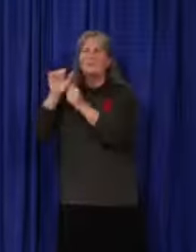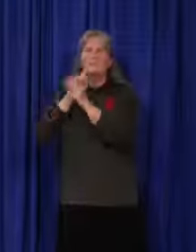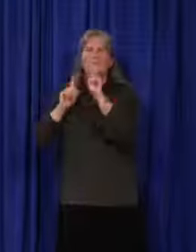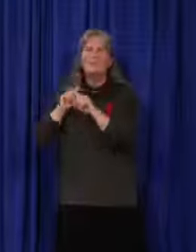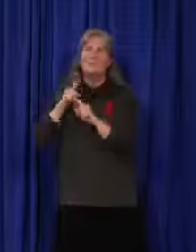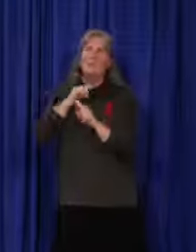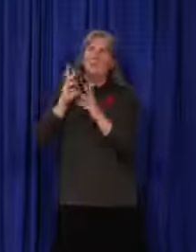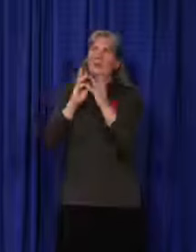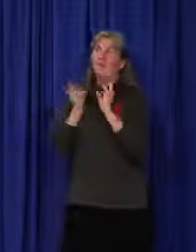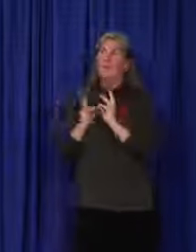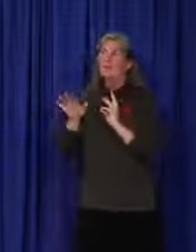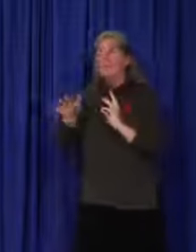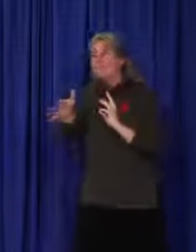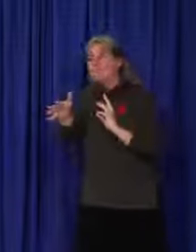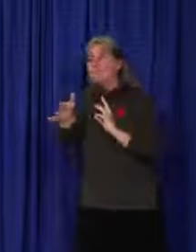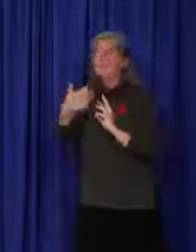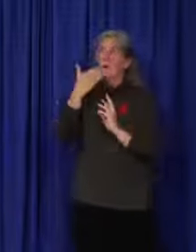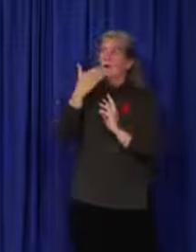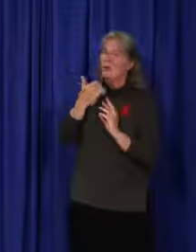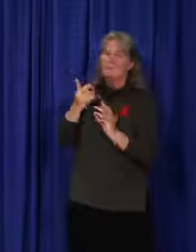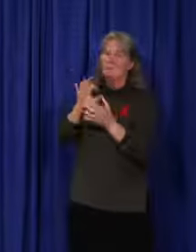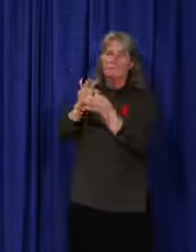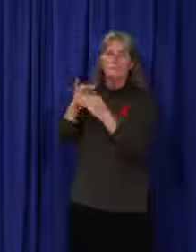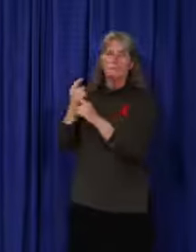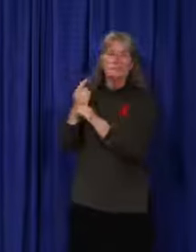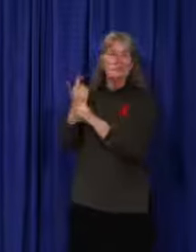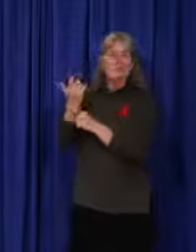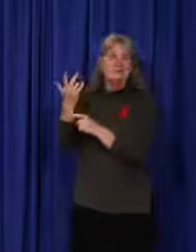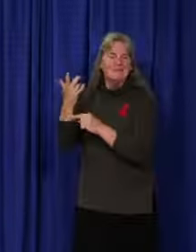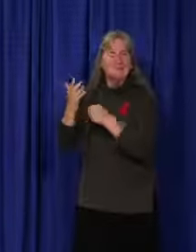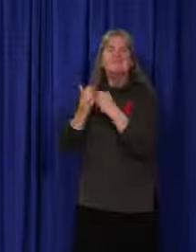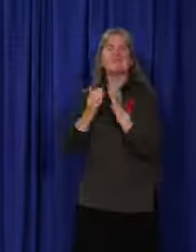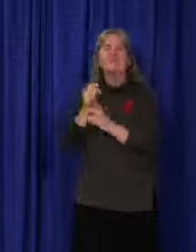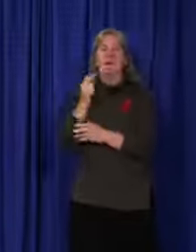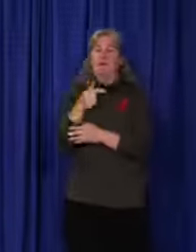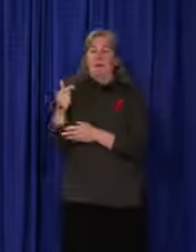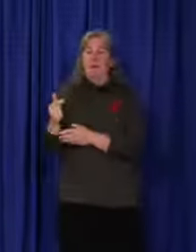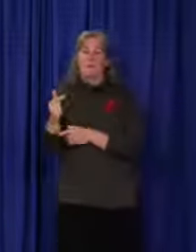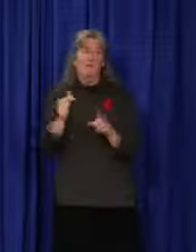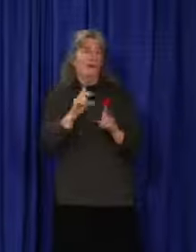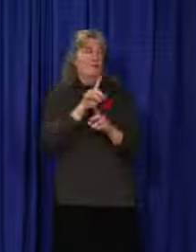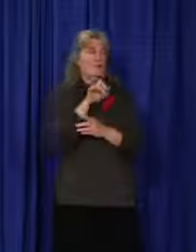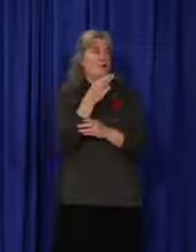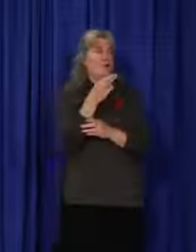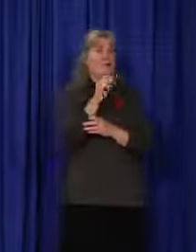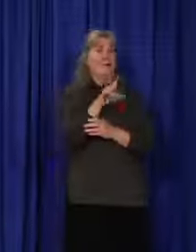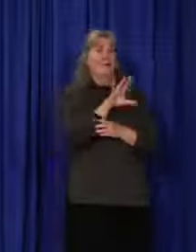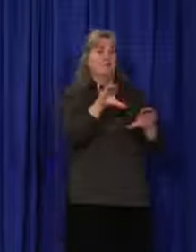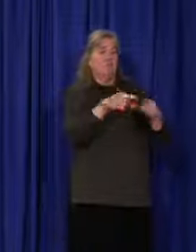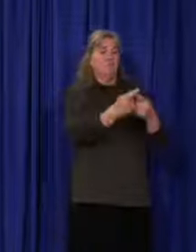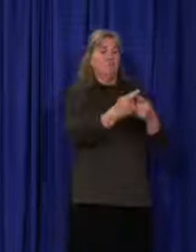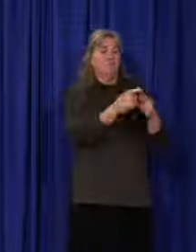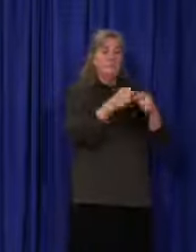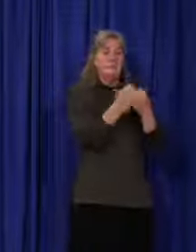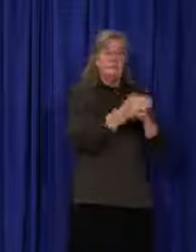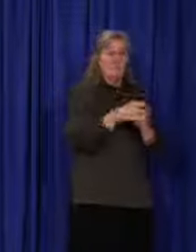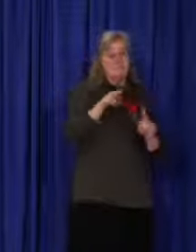We need to remember to be respectful of all of those who are in our territory. If you have concerns, please